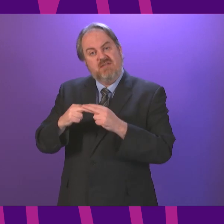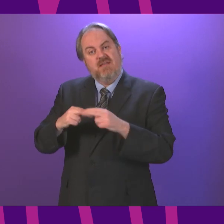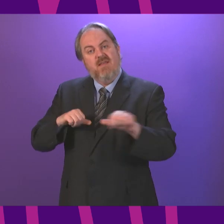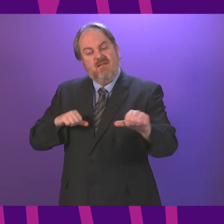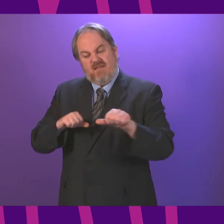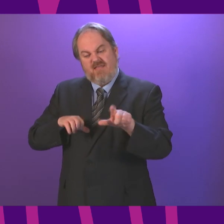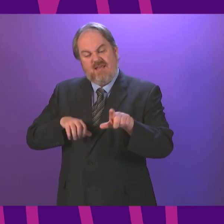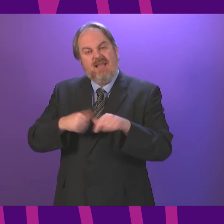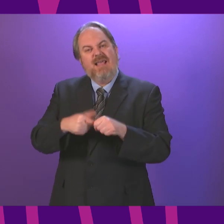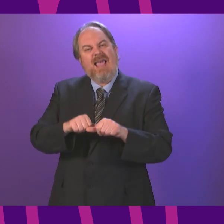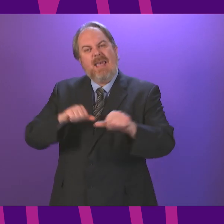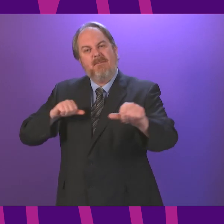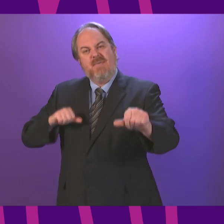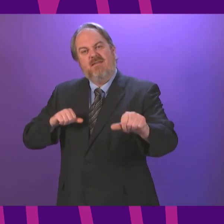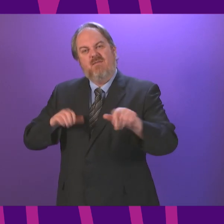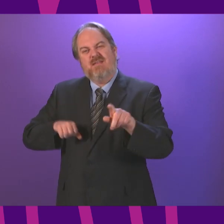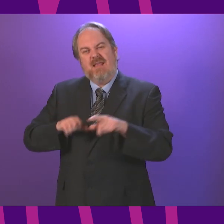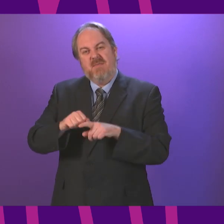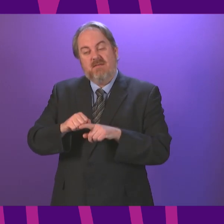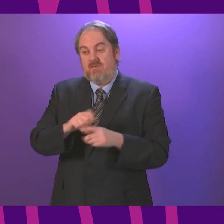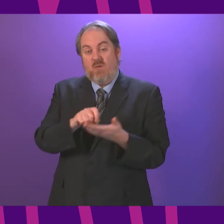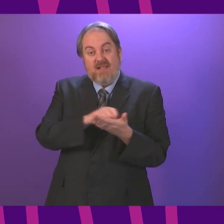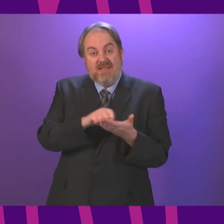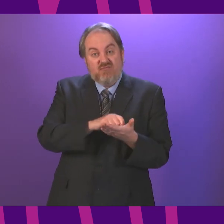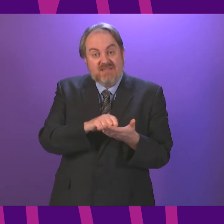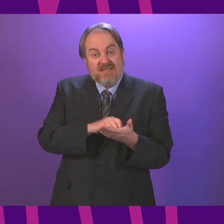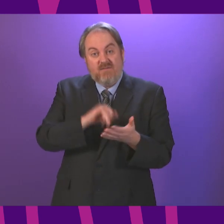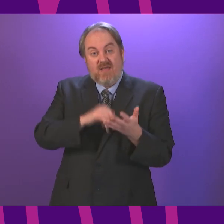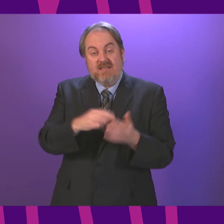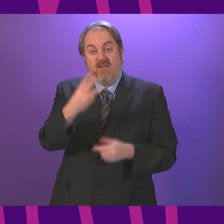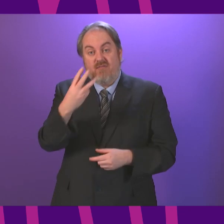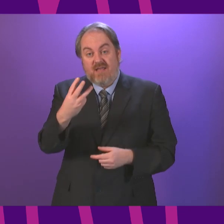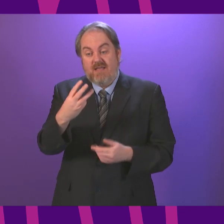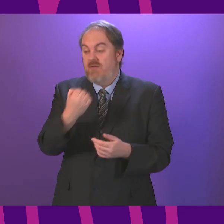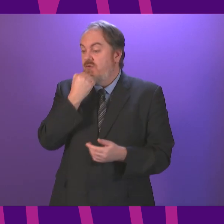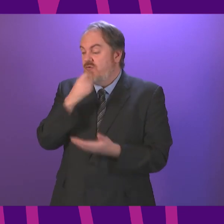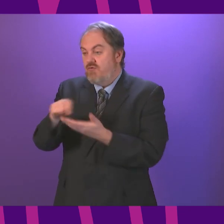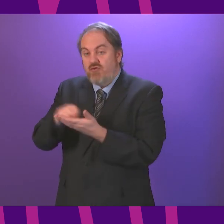the gap in literacy and numeracy has narrowed. For secondary 3 pupils, the numeracy gap has narrowed.